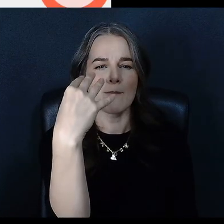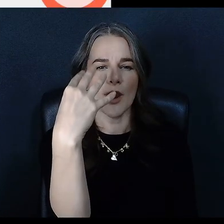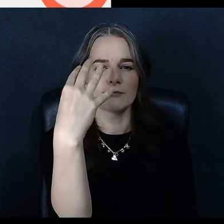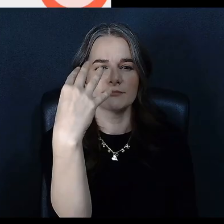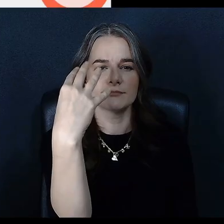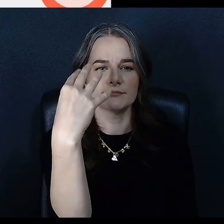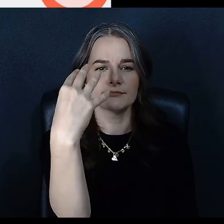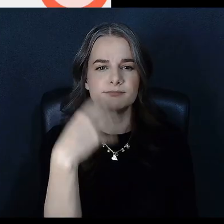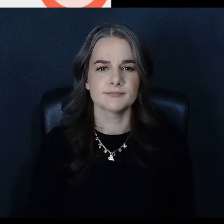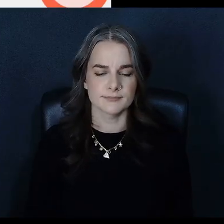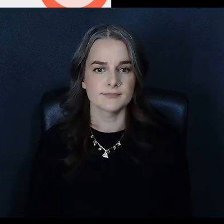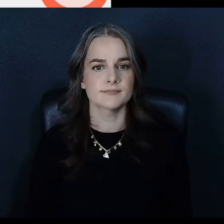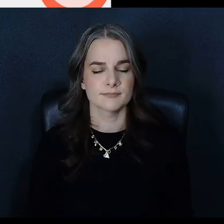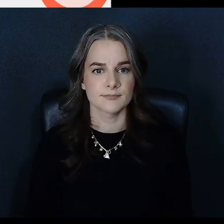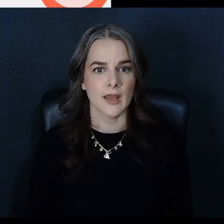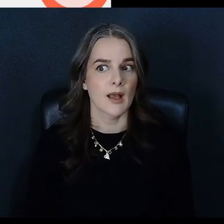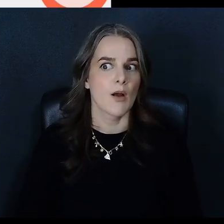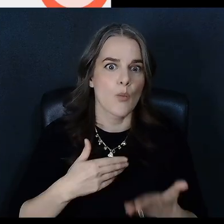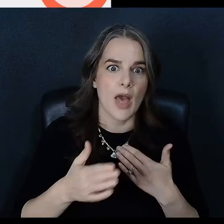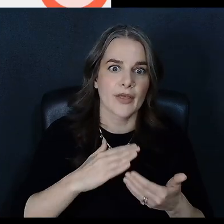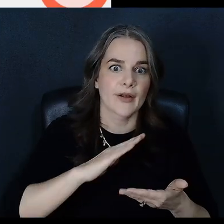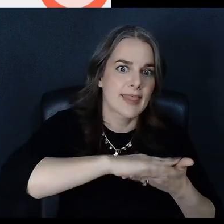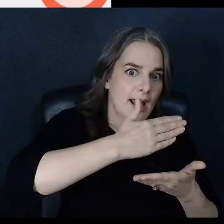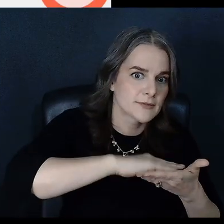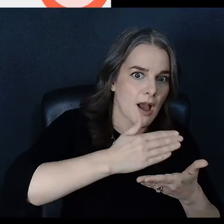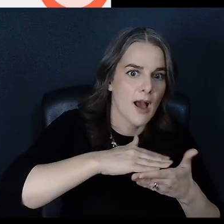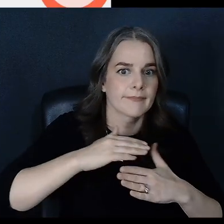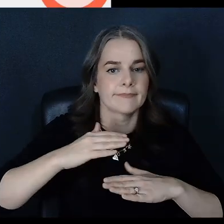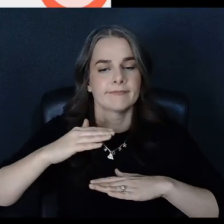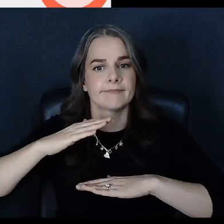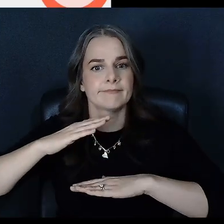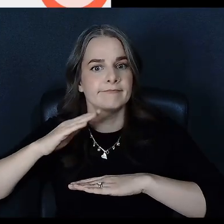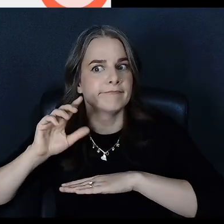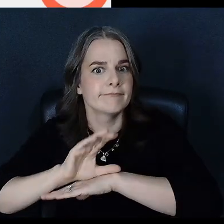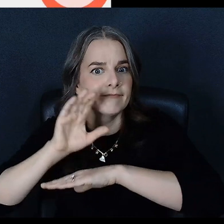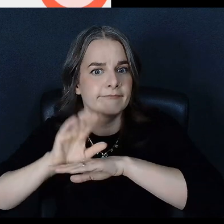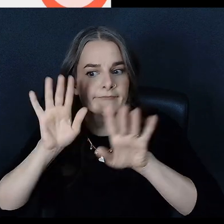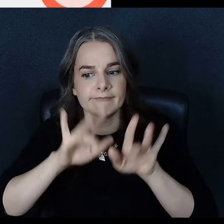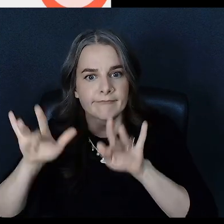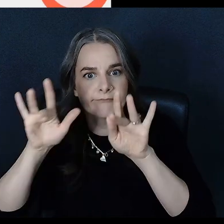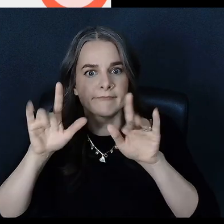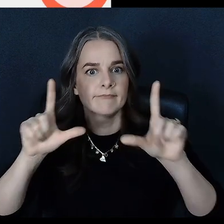the screen you're looking at. There's a camera at the top. That camera is tracking your movement in space.